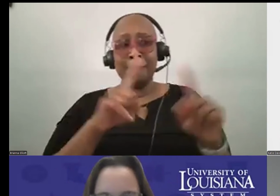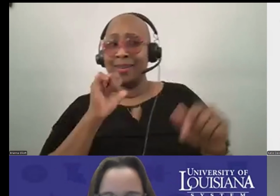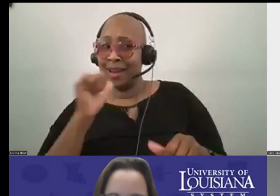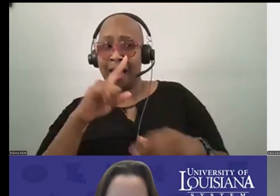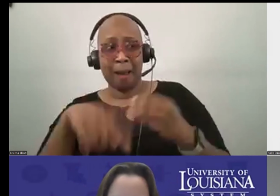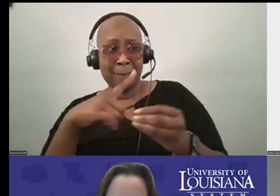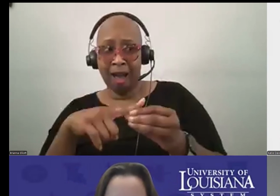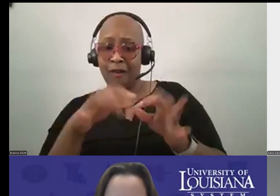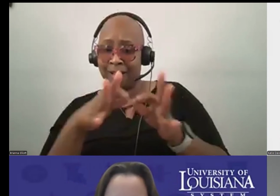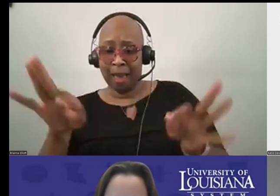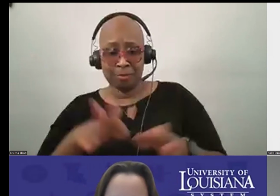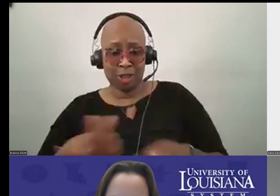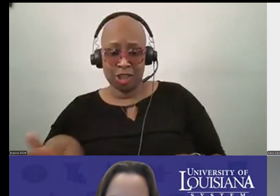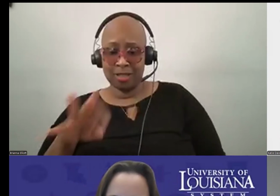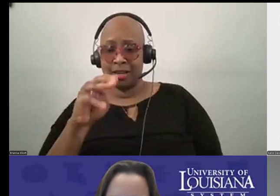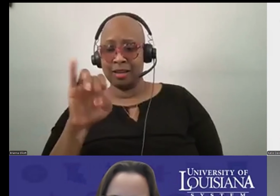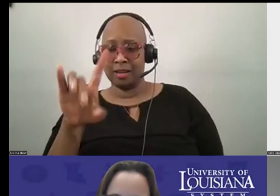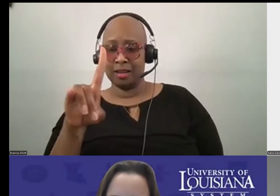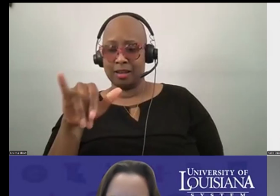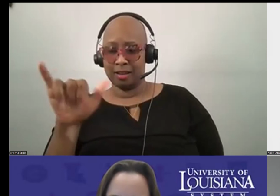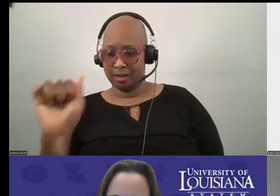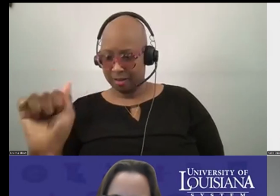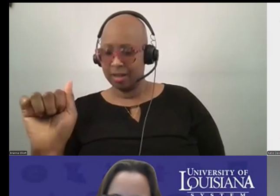next webinar. You missed a lot about document accessibility. But don't worry because this